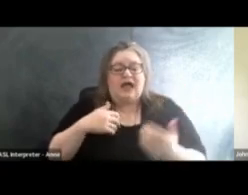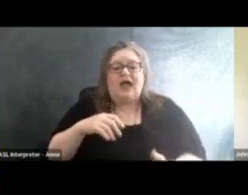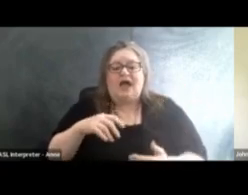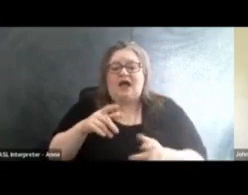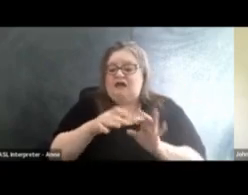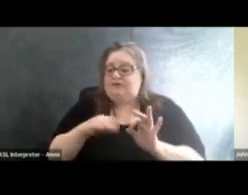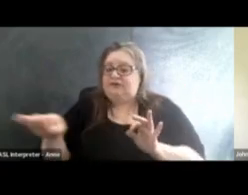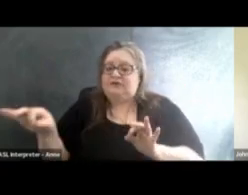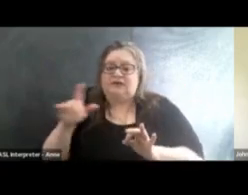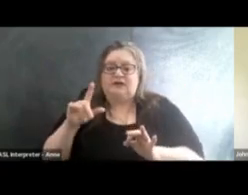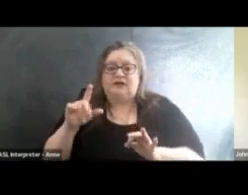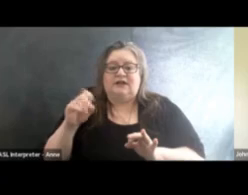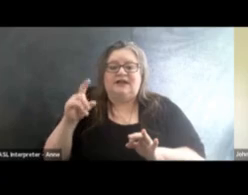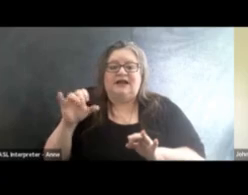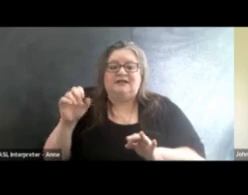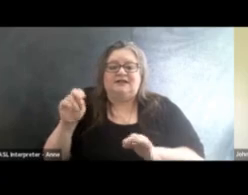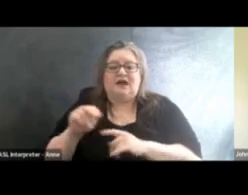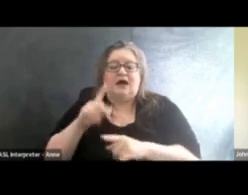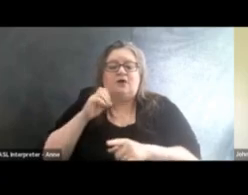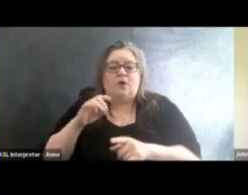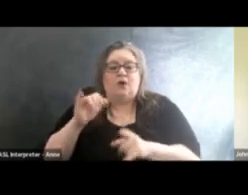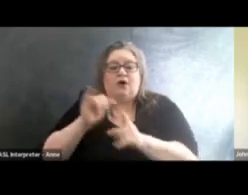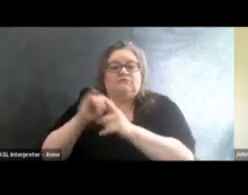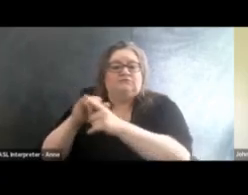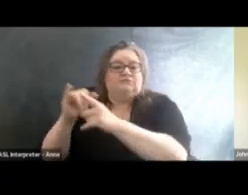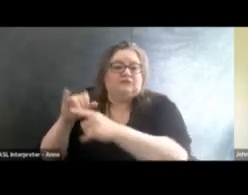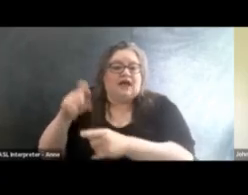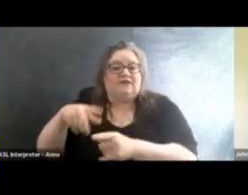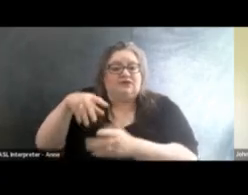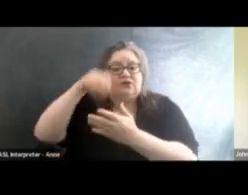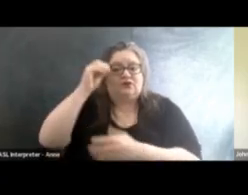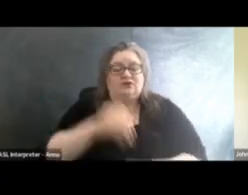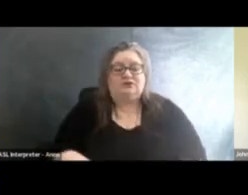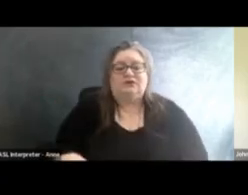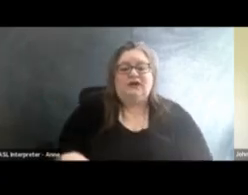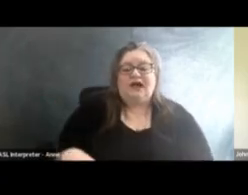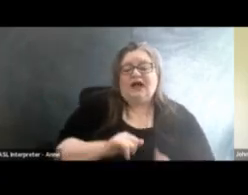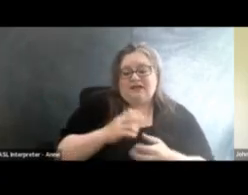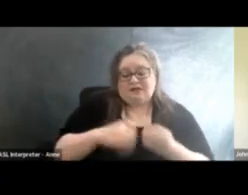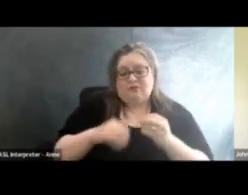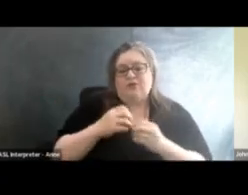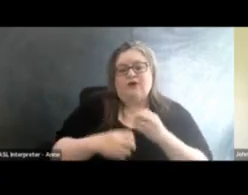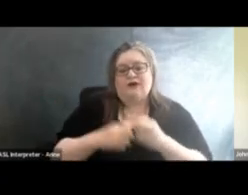the jargon that has to be learned and that is more difficult just because of